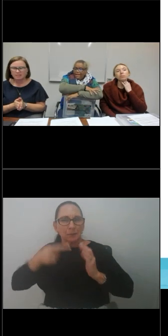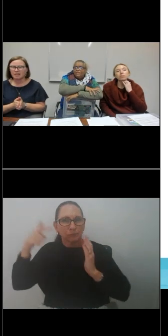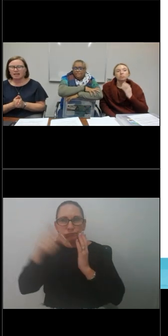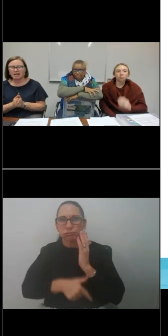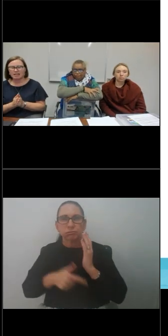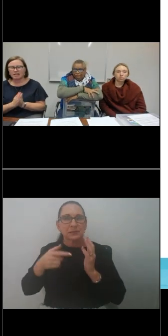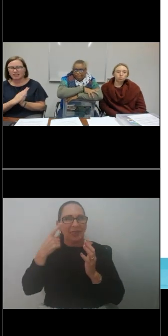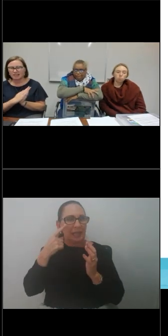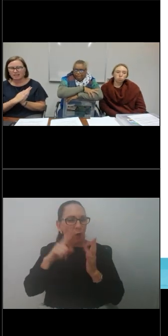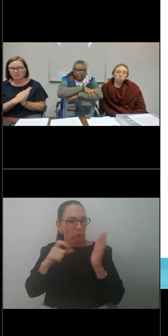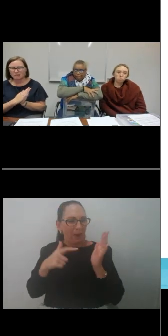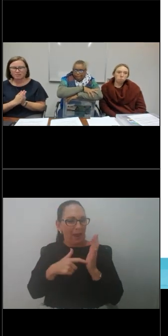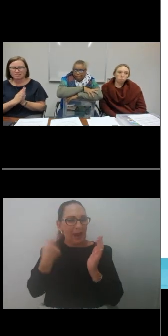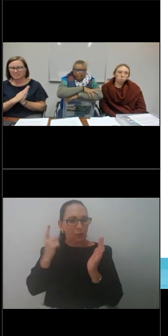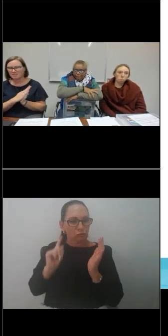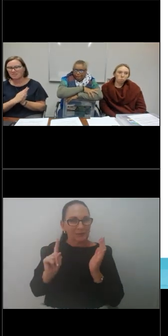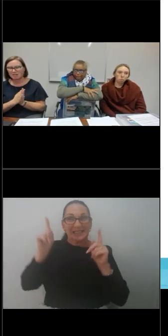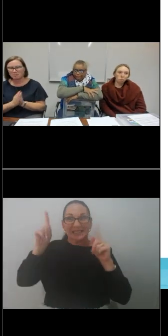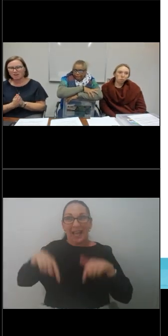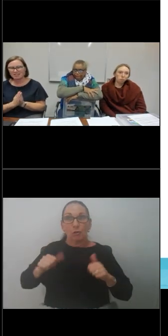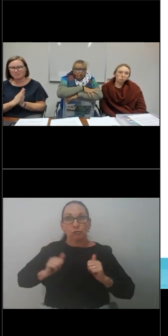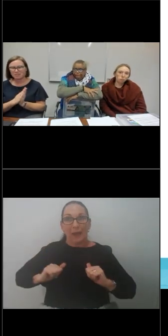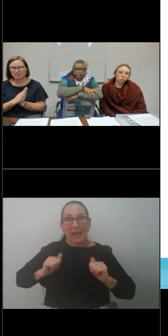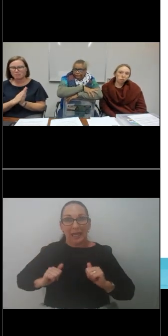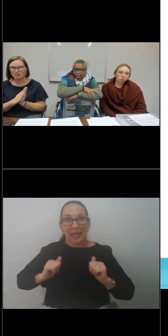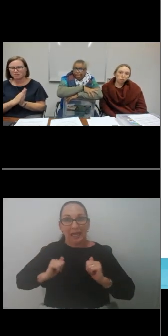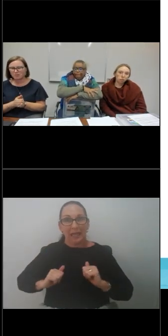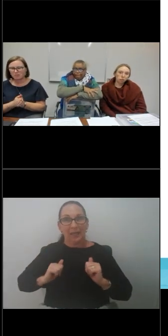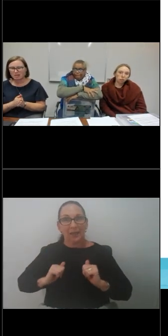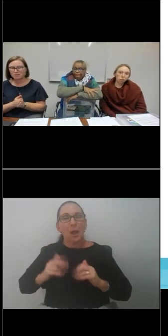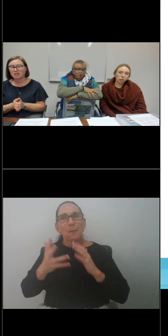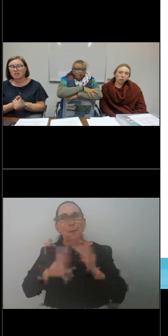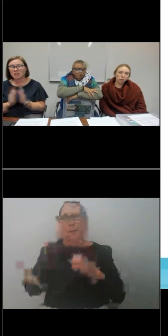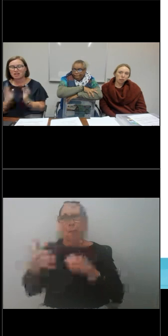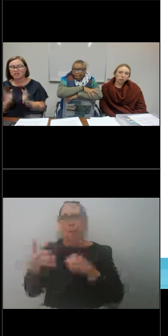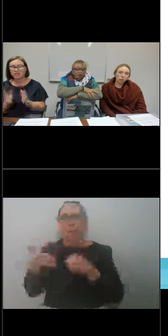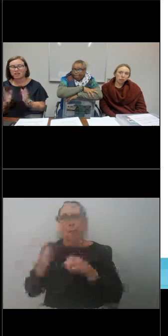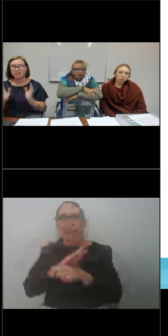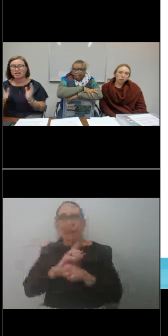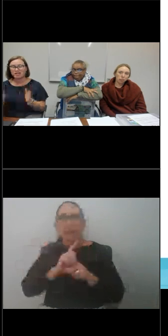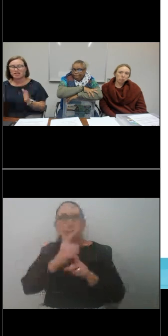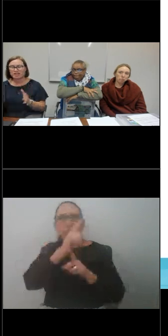yes and it again travelled far and wide delivering um our first round of training to that key group